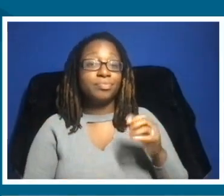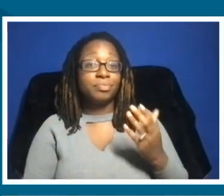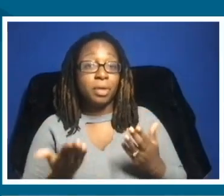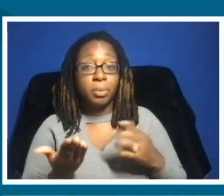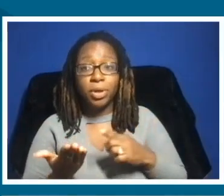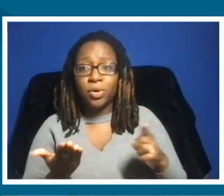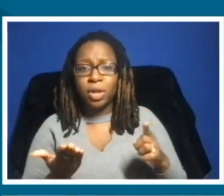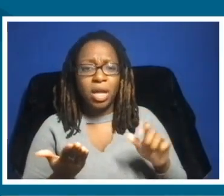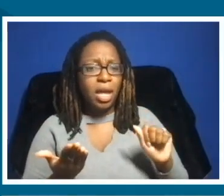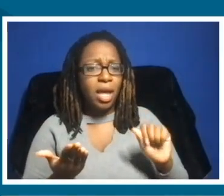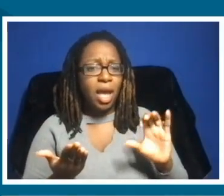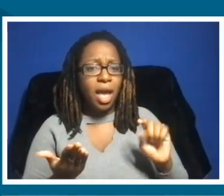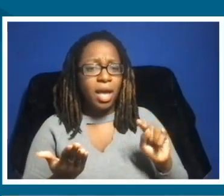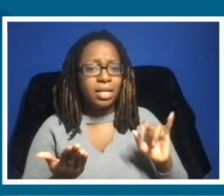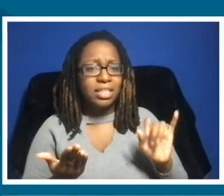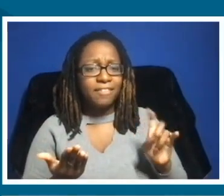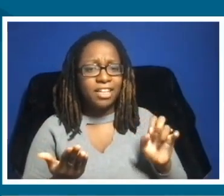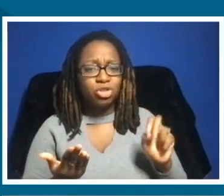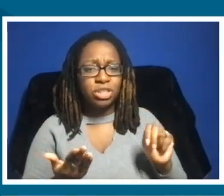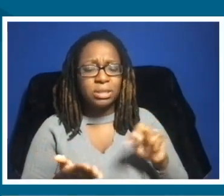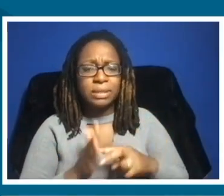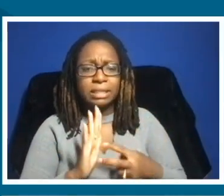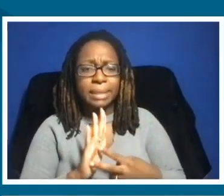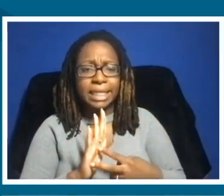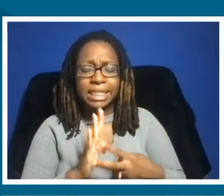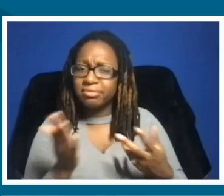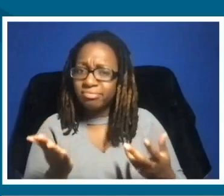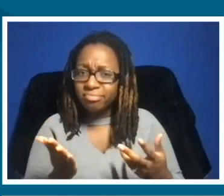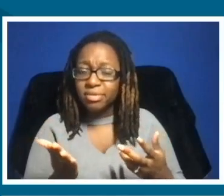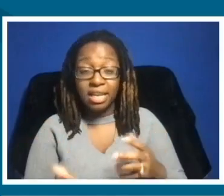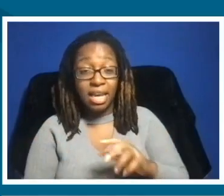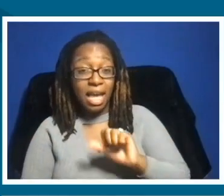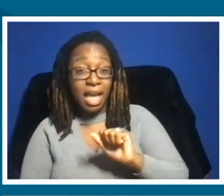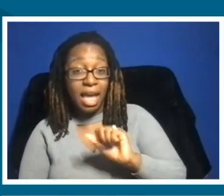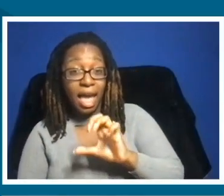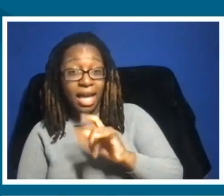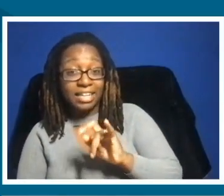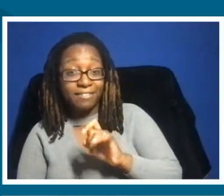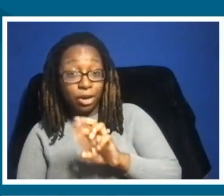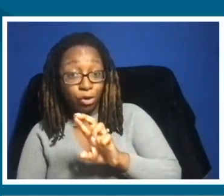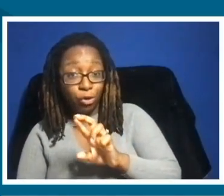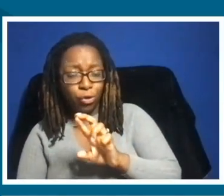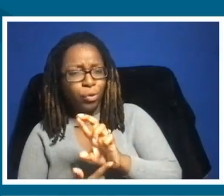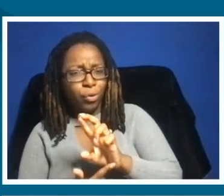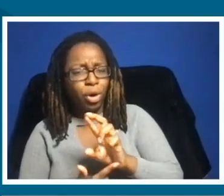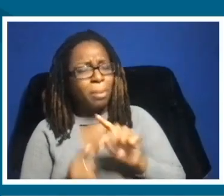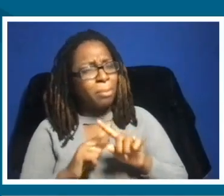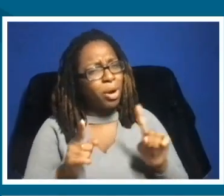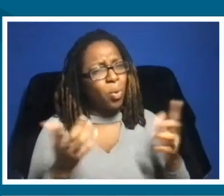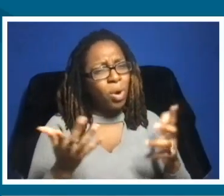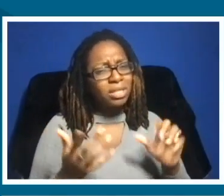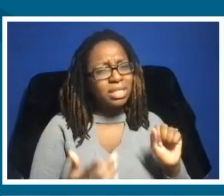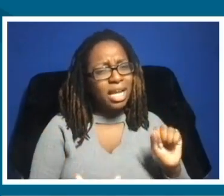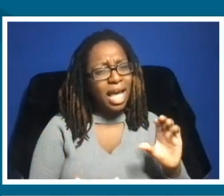activation if we have activators what is an activation um well